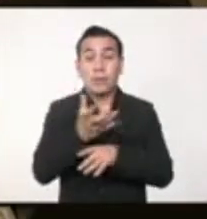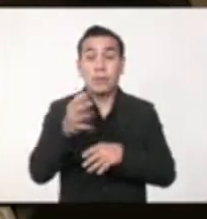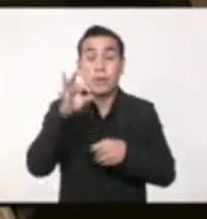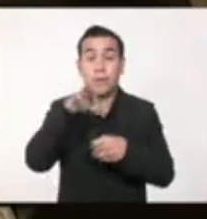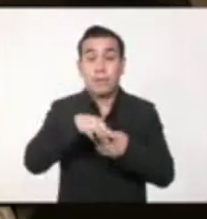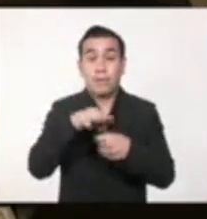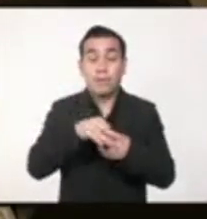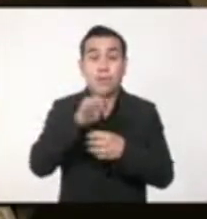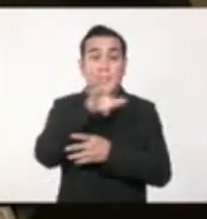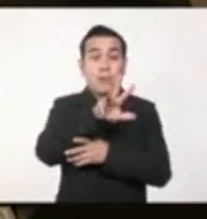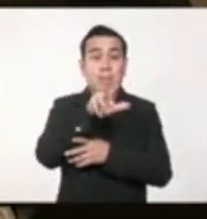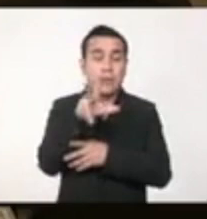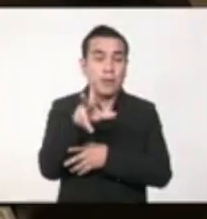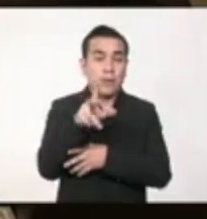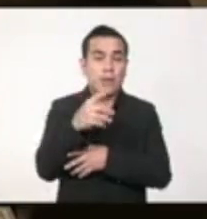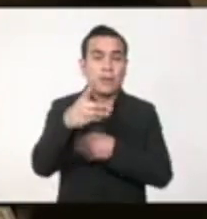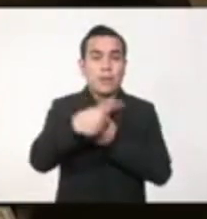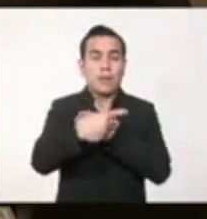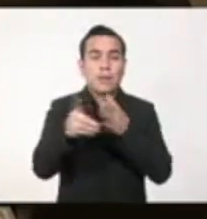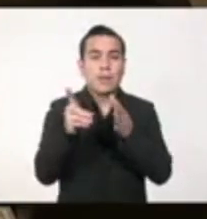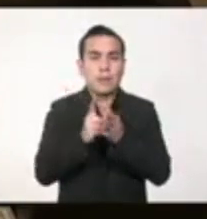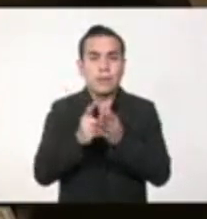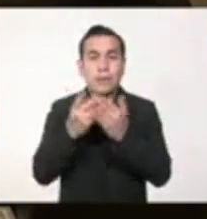thirds of the elected deputies voting